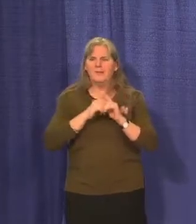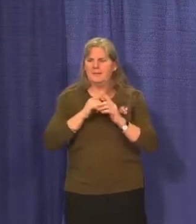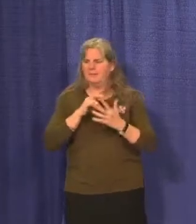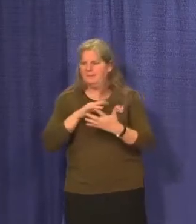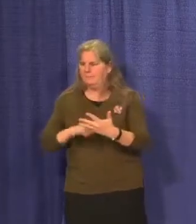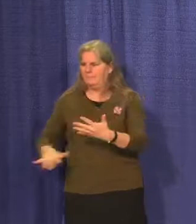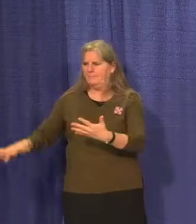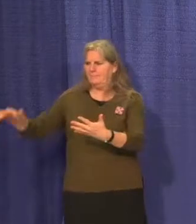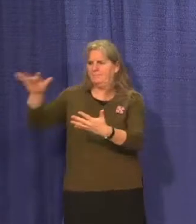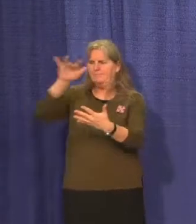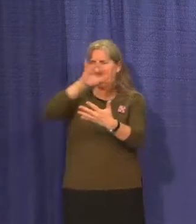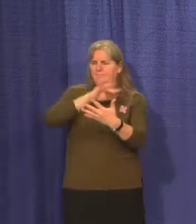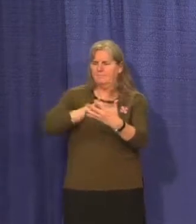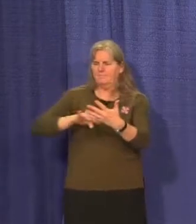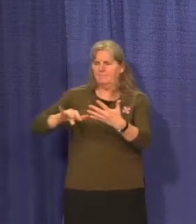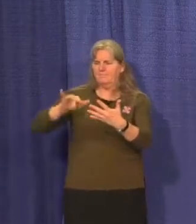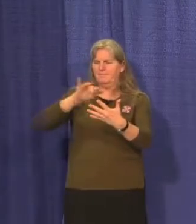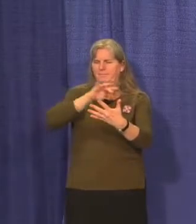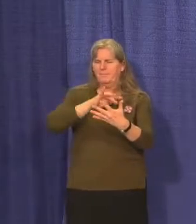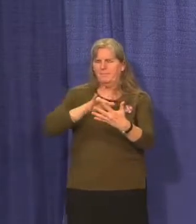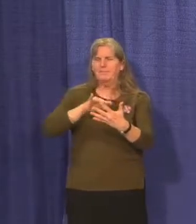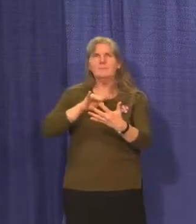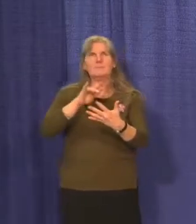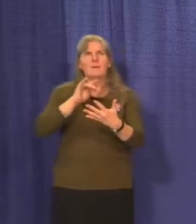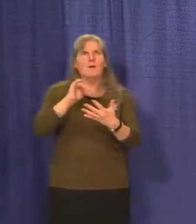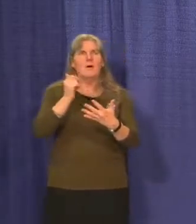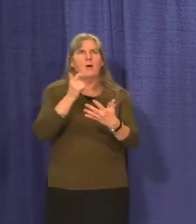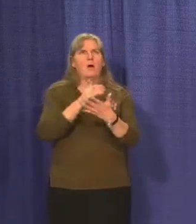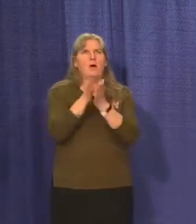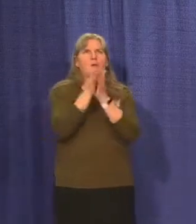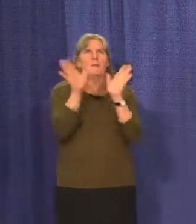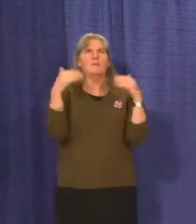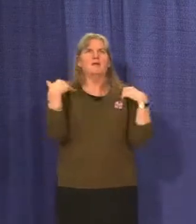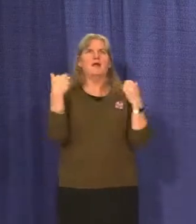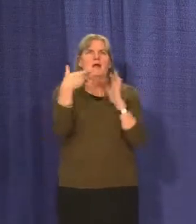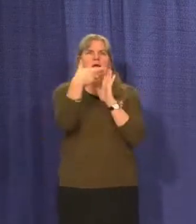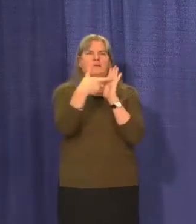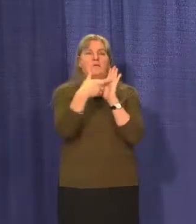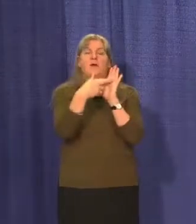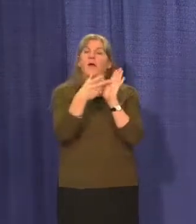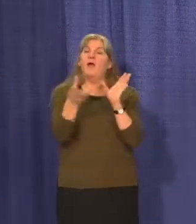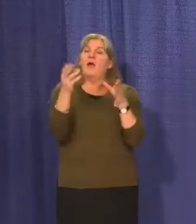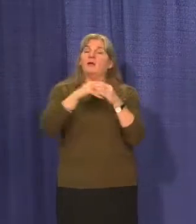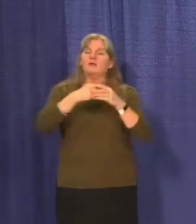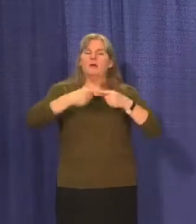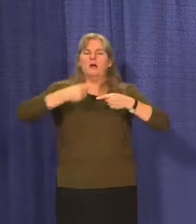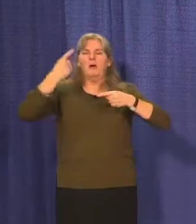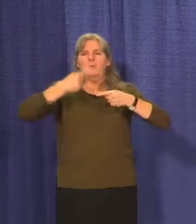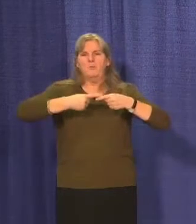variance, then putting out altogether into what does that mean for all of our public health measures including the border measures?